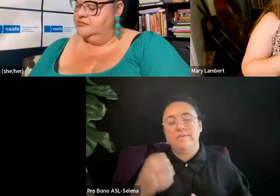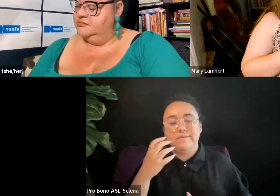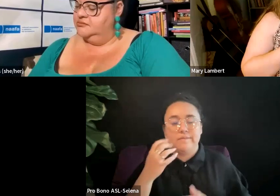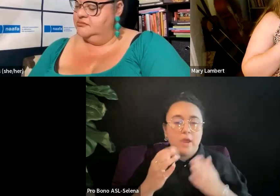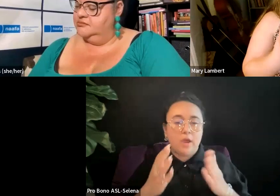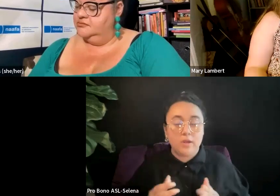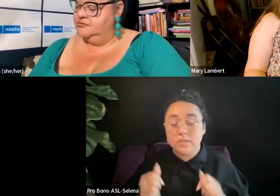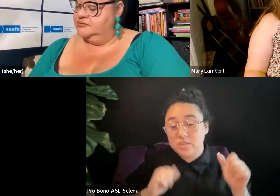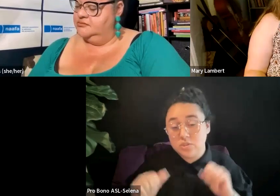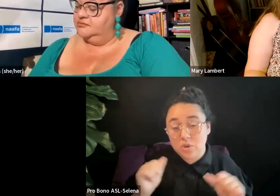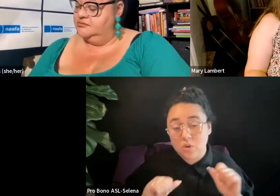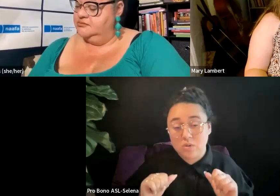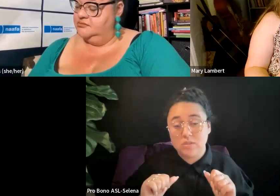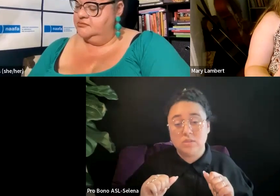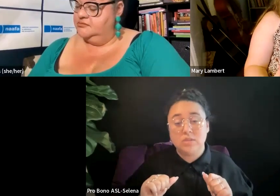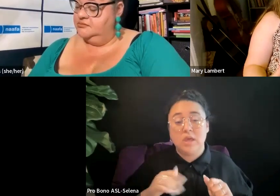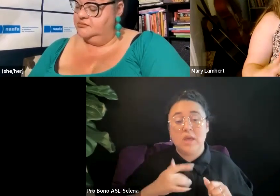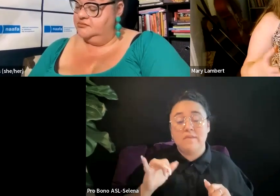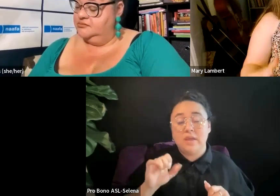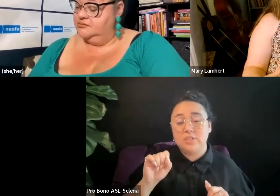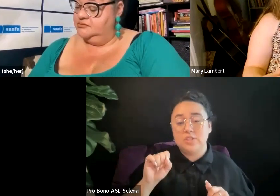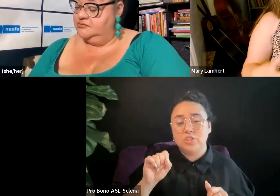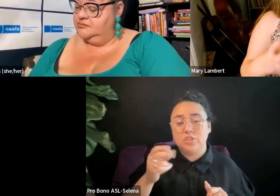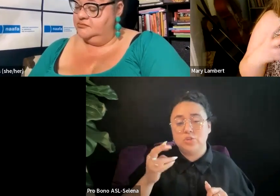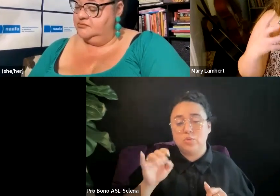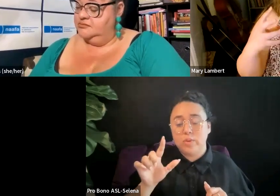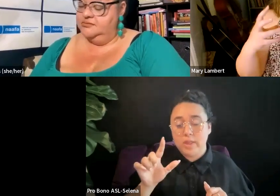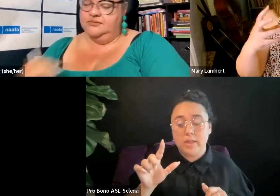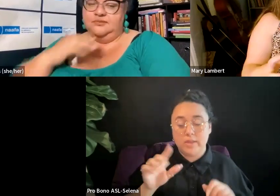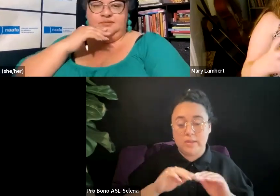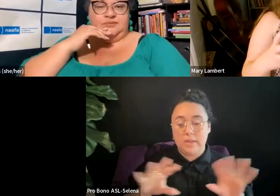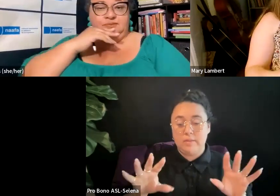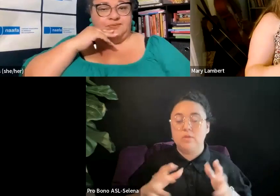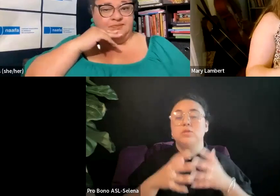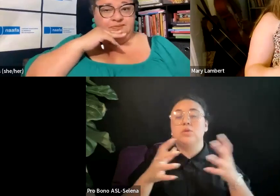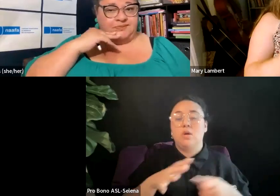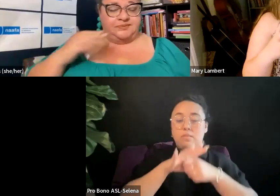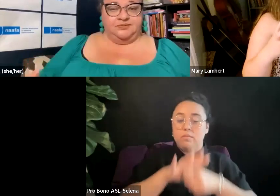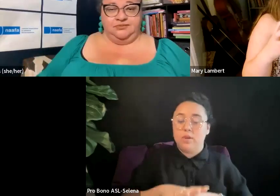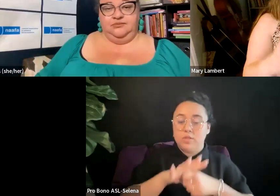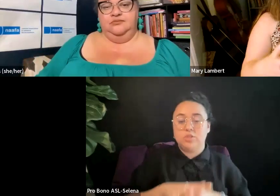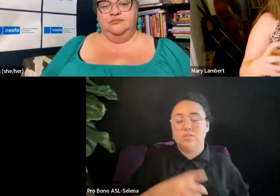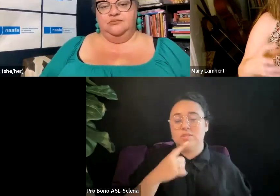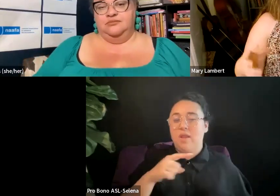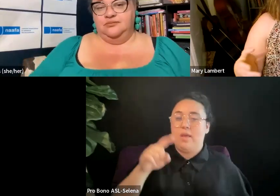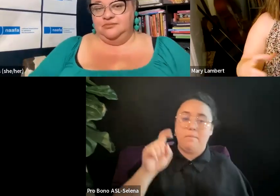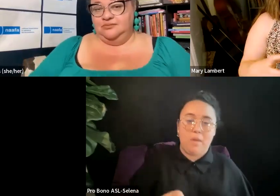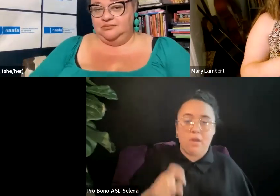You know, I feel like when Shrill came out, there was so much pressure on like it had to it had to be exactly the right thing.